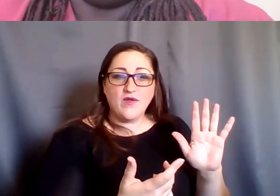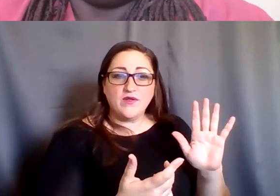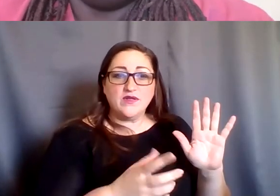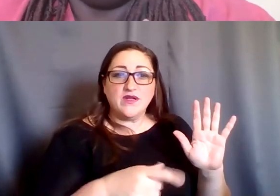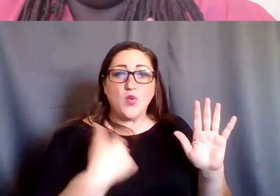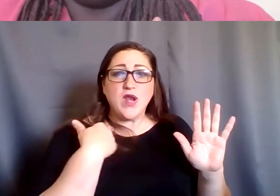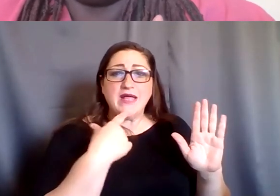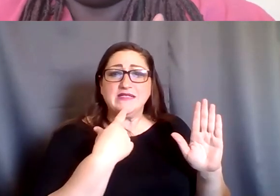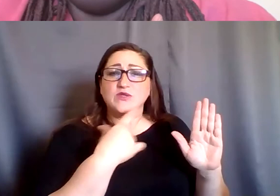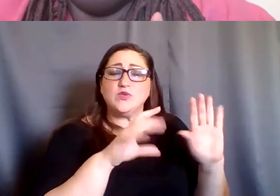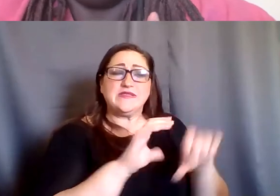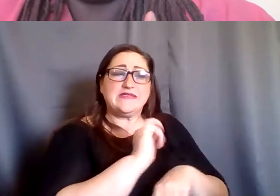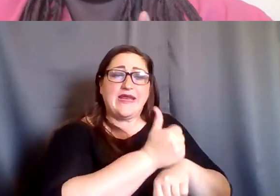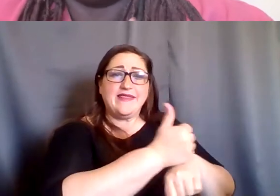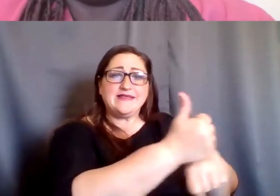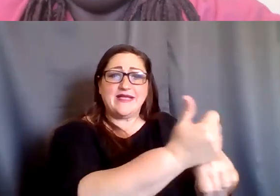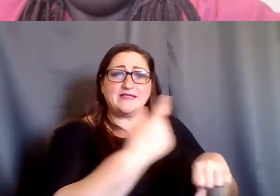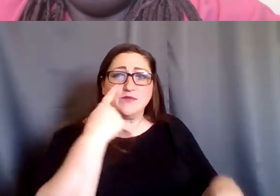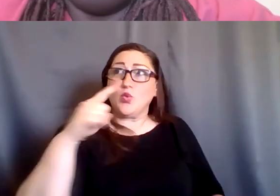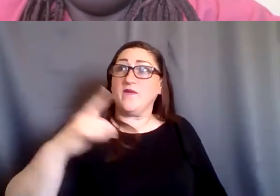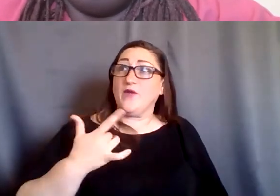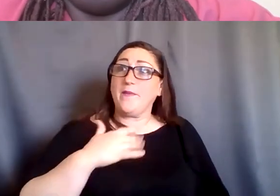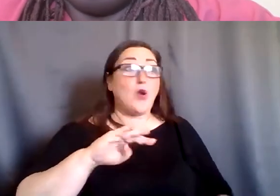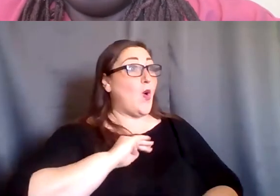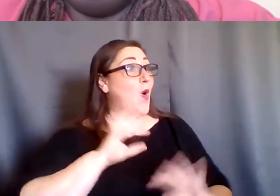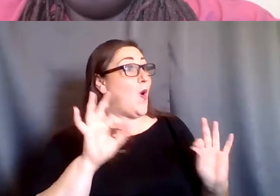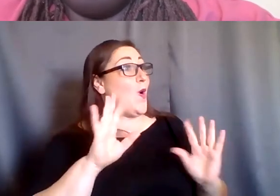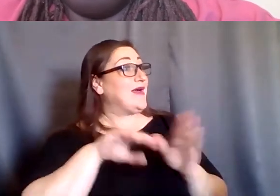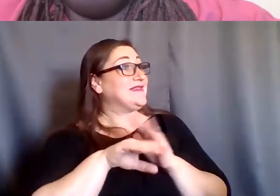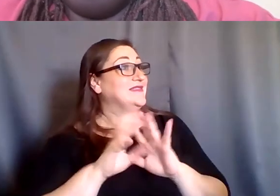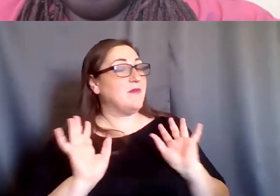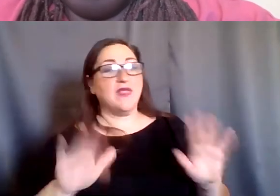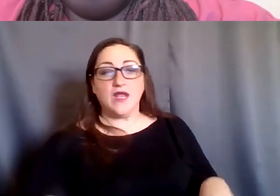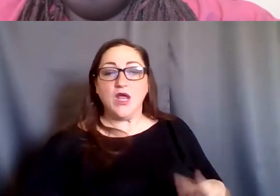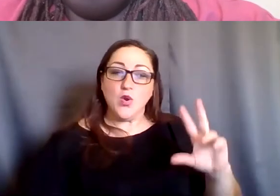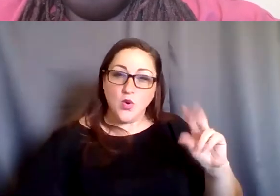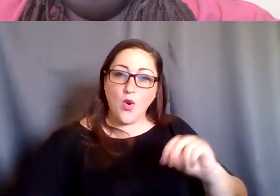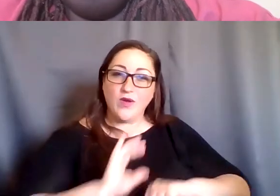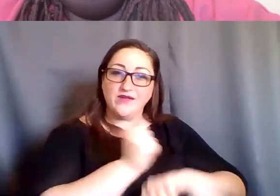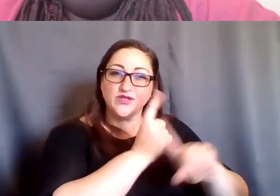So really break down that thought process. Yeah, thank you for that reminder, Imani.